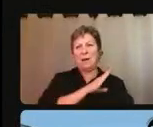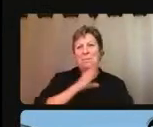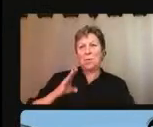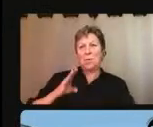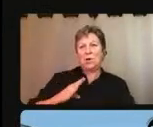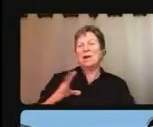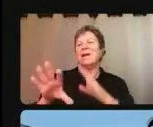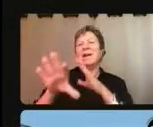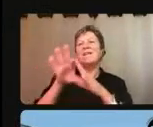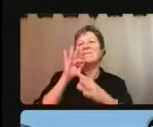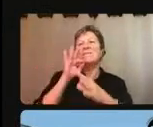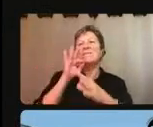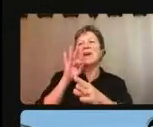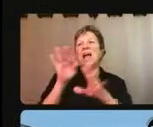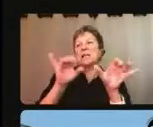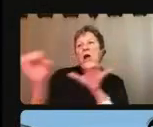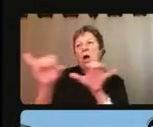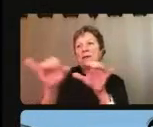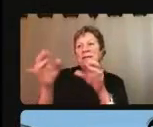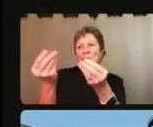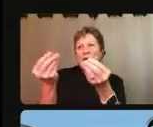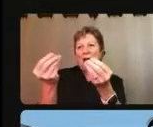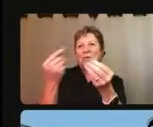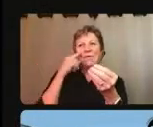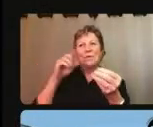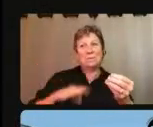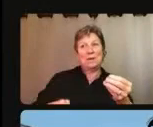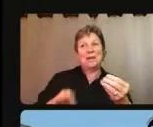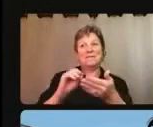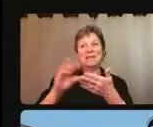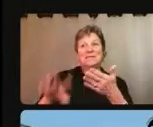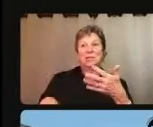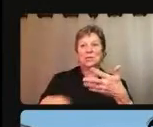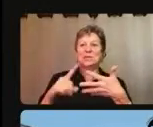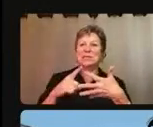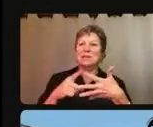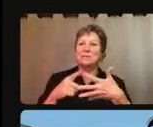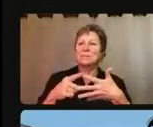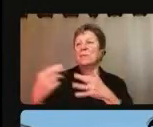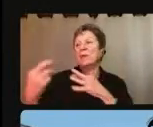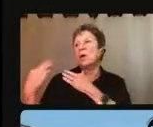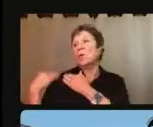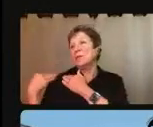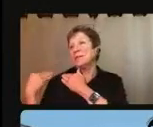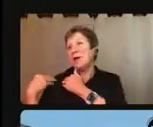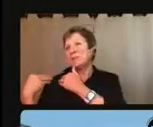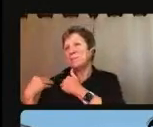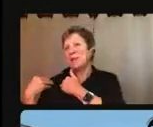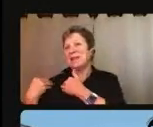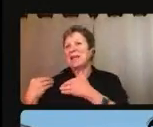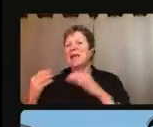I KNOW THERE DIFFERING VIEWS ON THE SCHOOL BOARD BUT I WOU